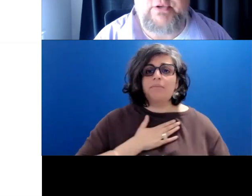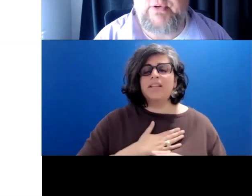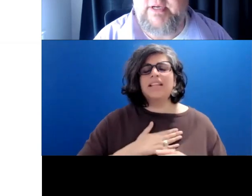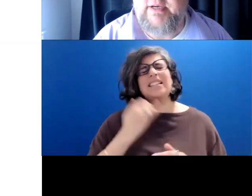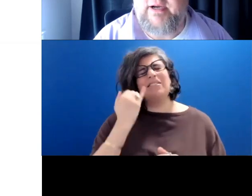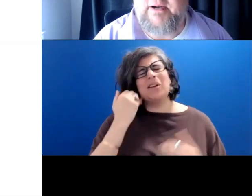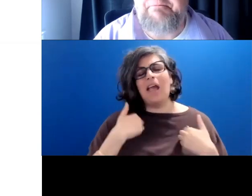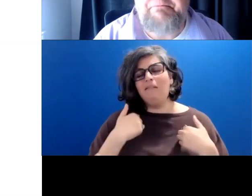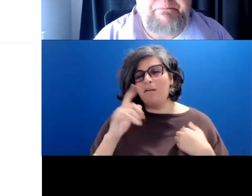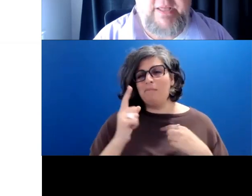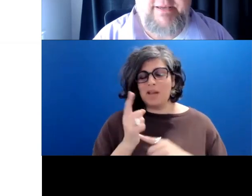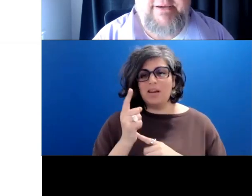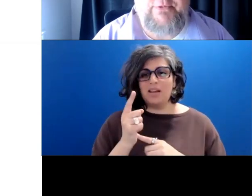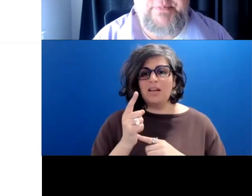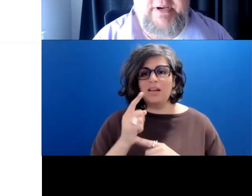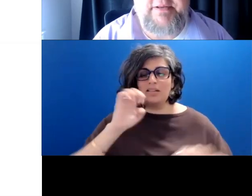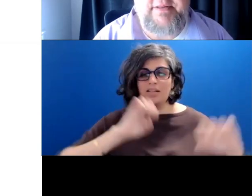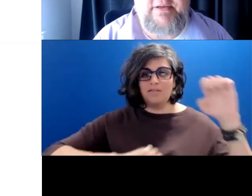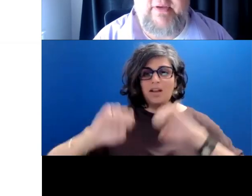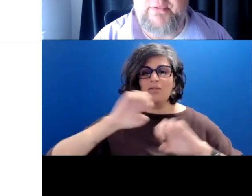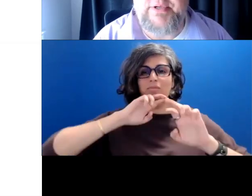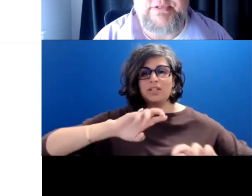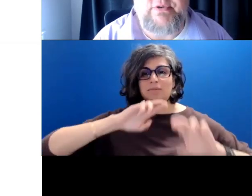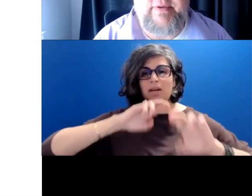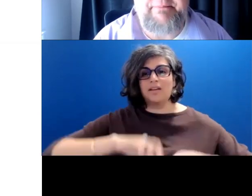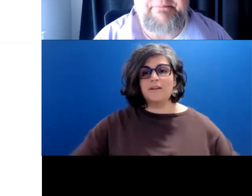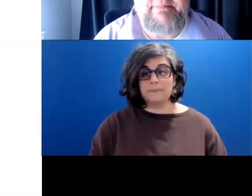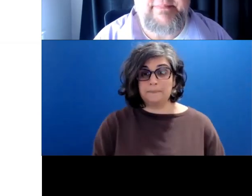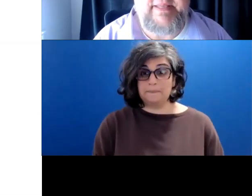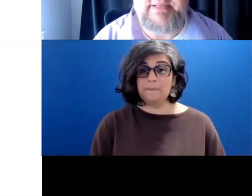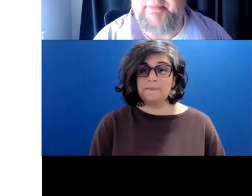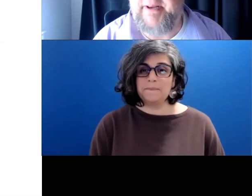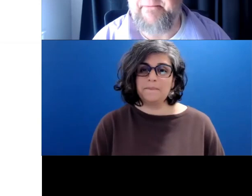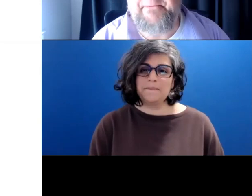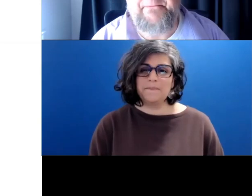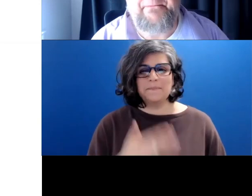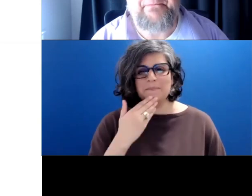to respond to the evaluation survey. Thanks everybody.